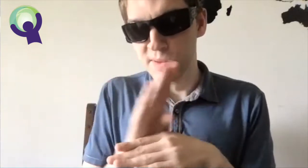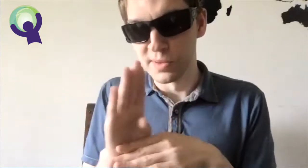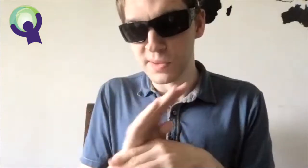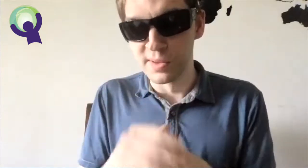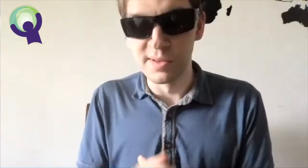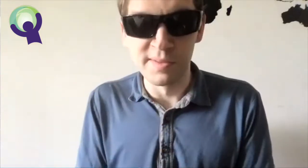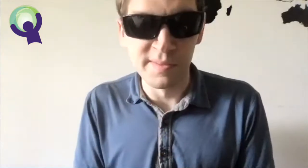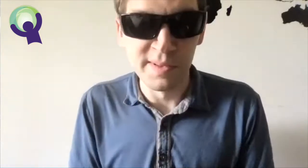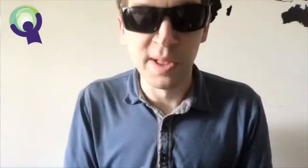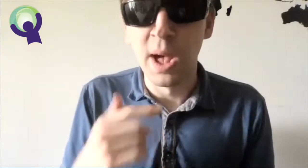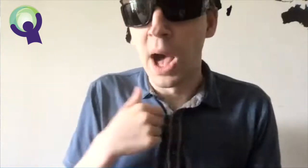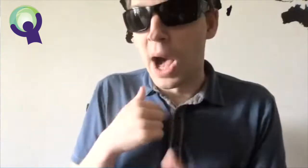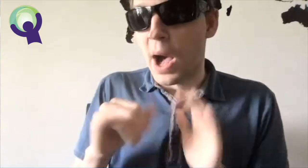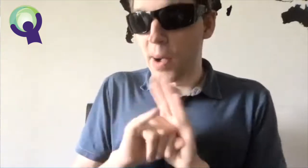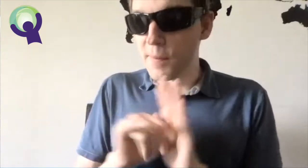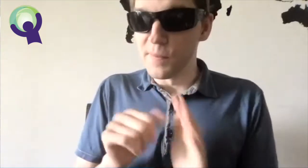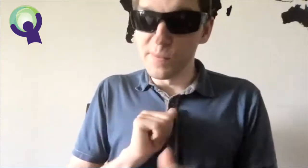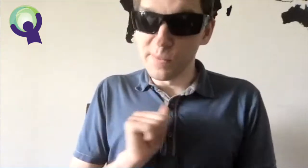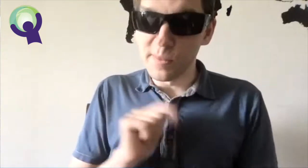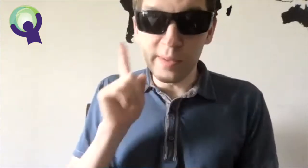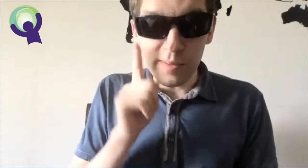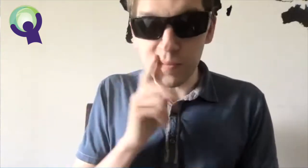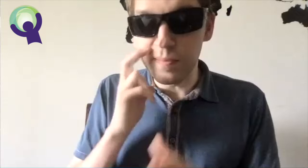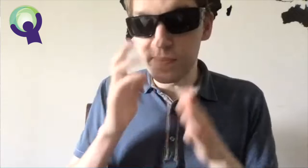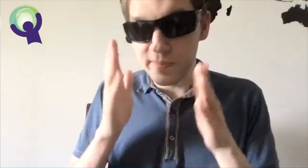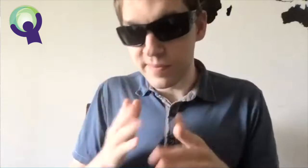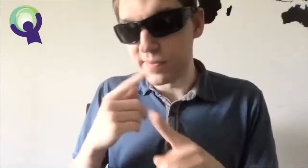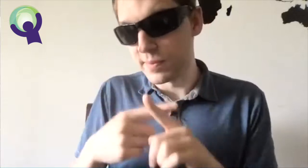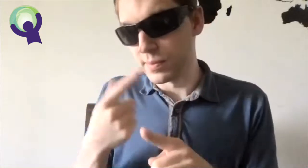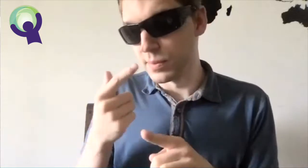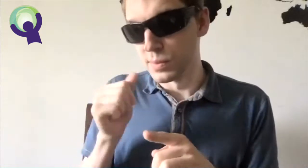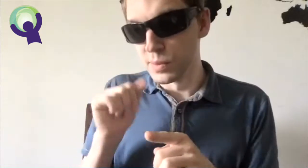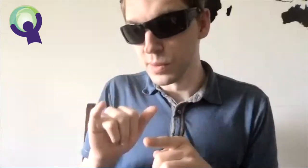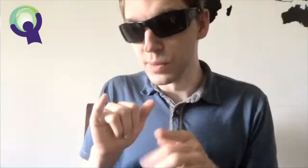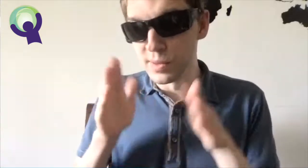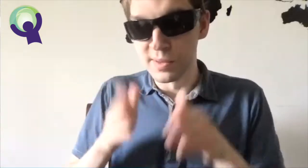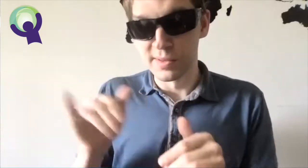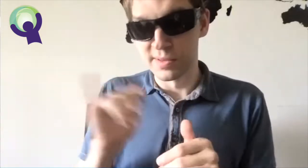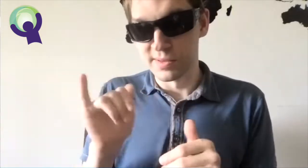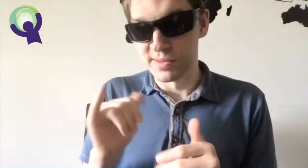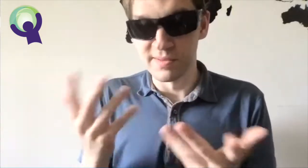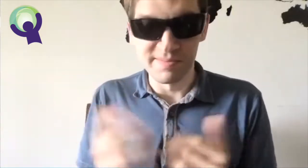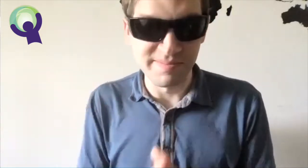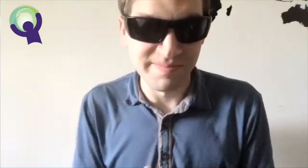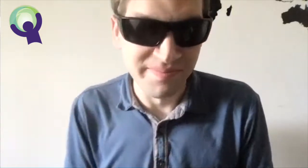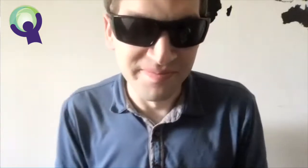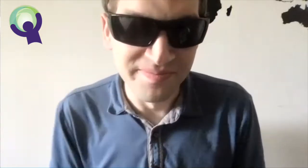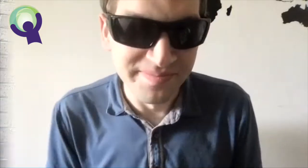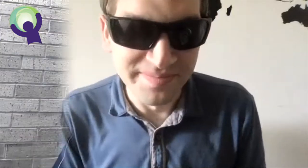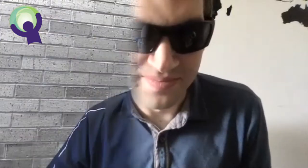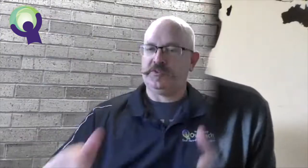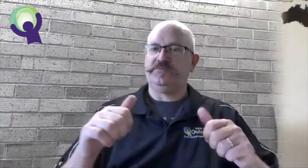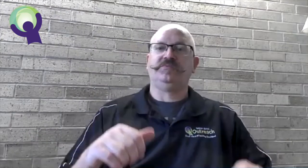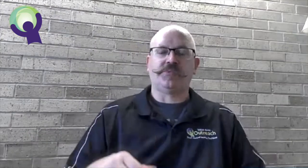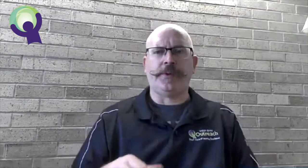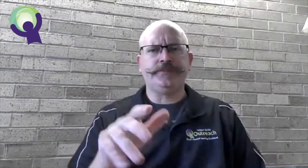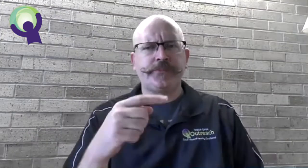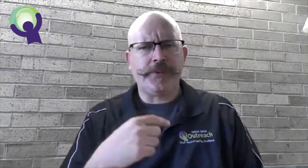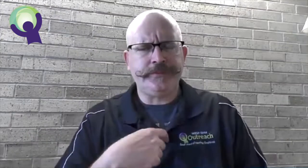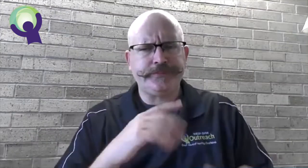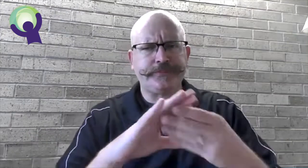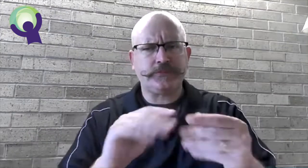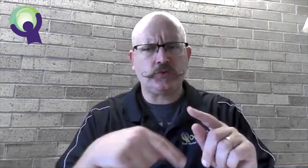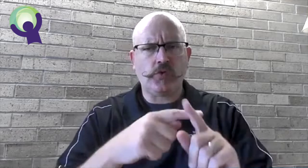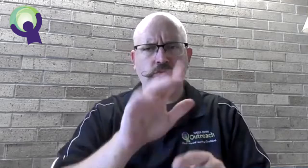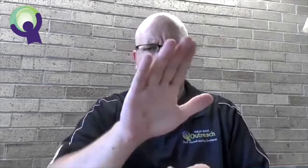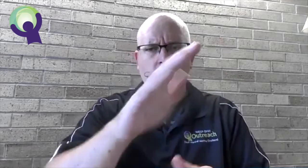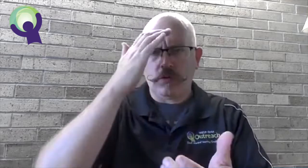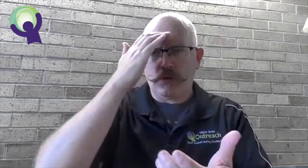and the other one's to business. I identify myself as a deaf-blind person and a gay man.